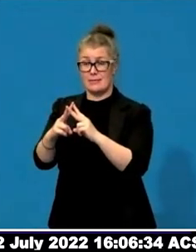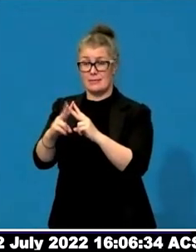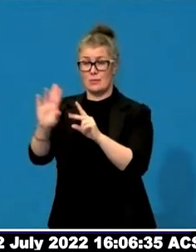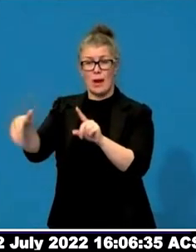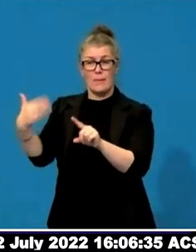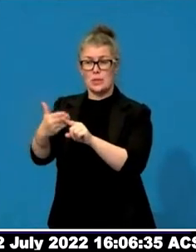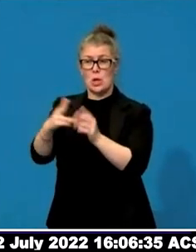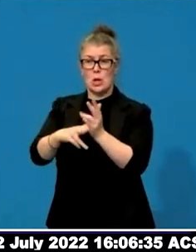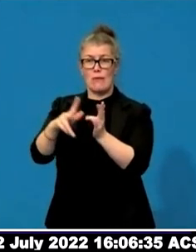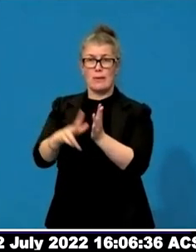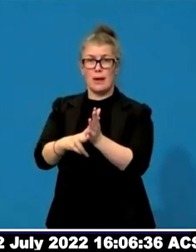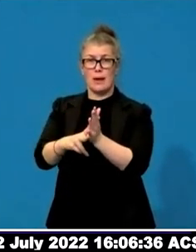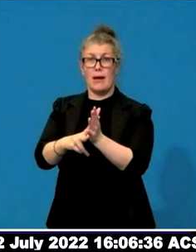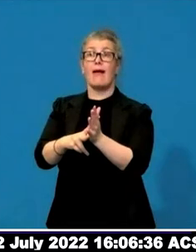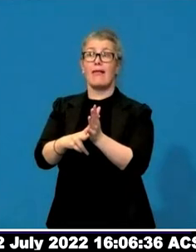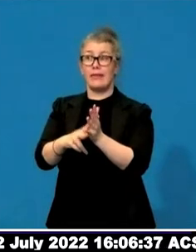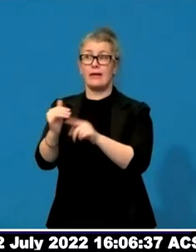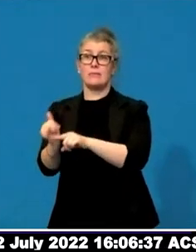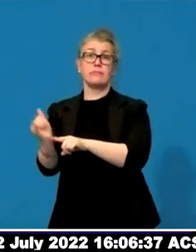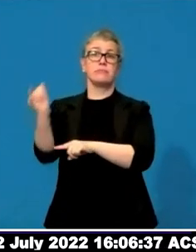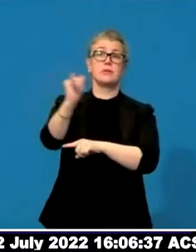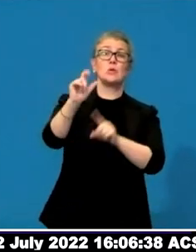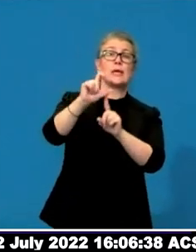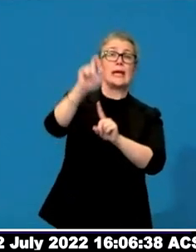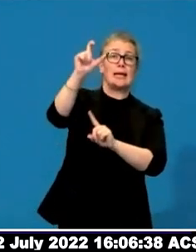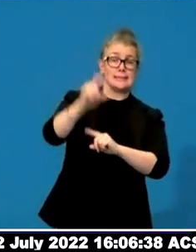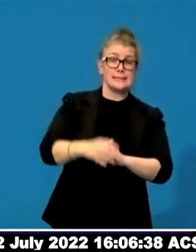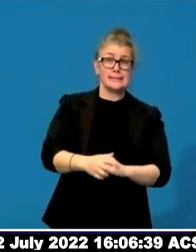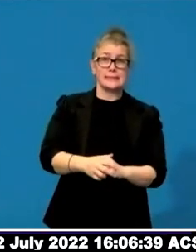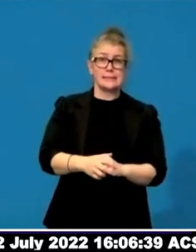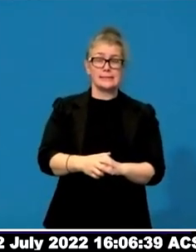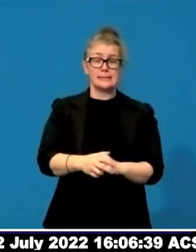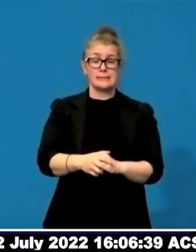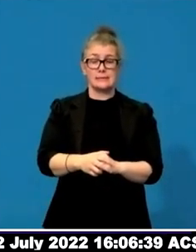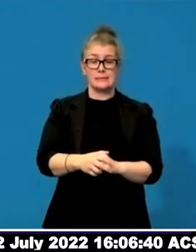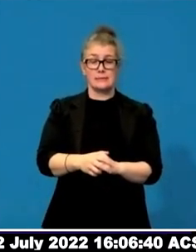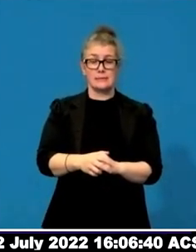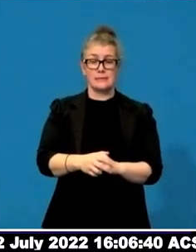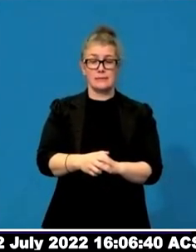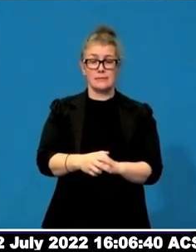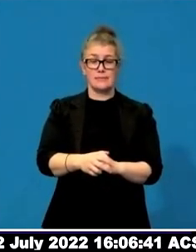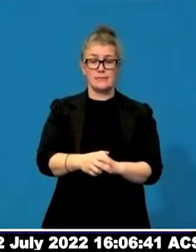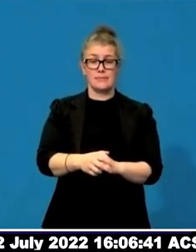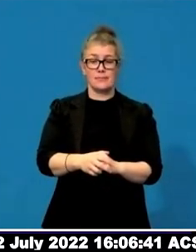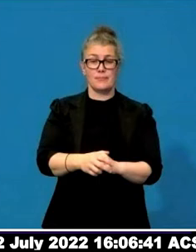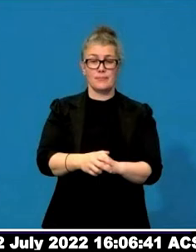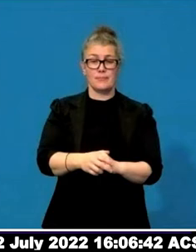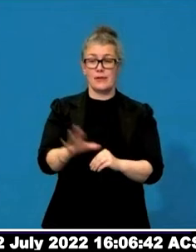Then we flew back to Cairns, yeah, from Townsville University Hospital